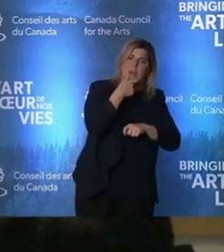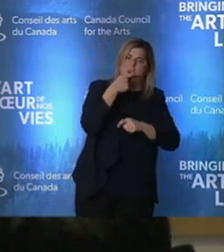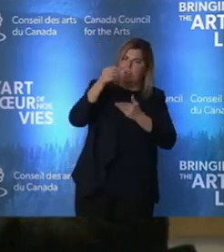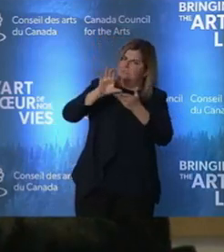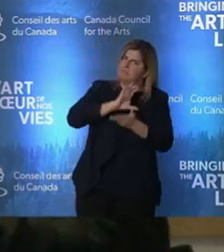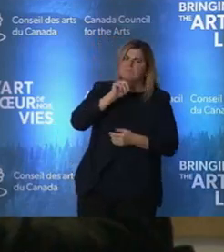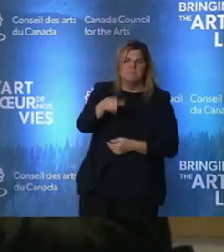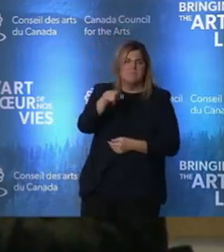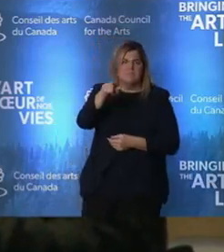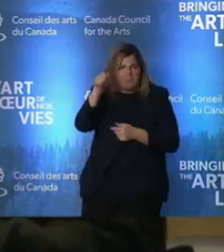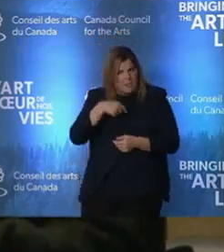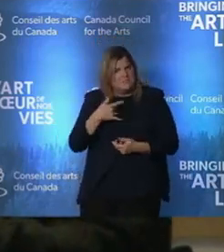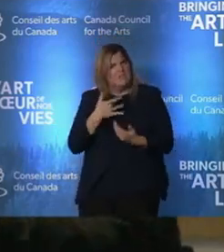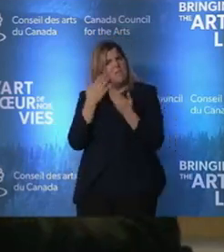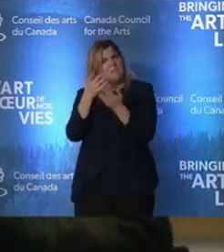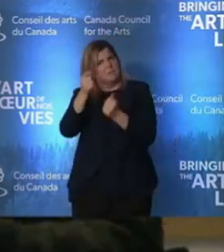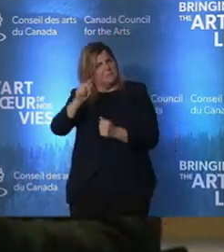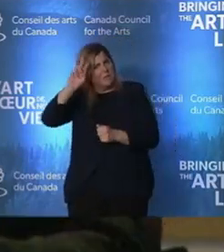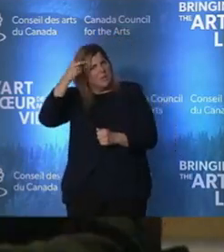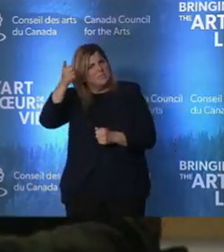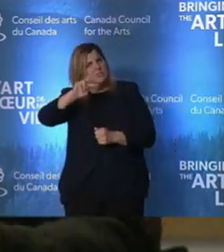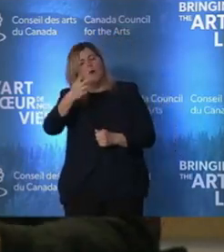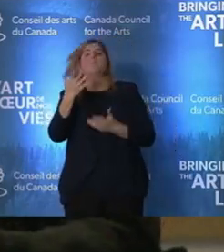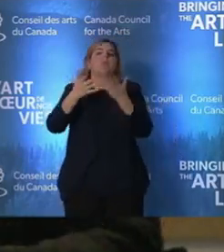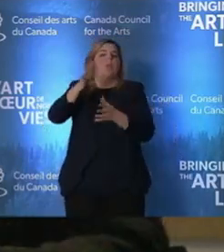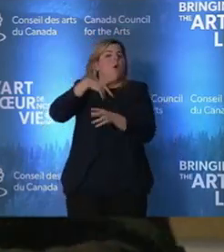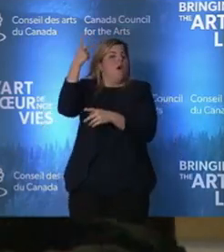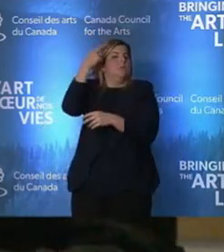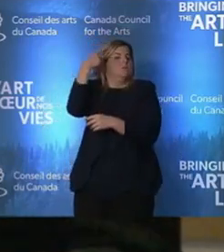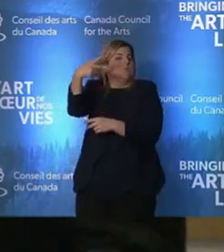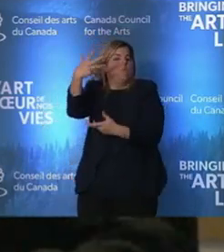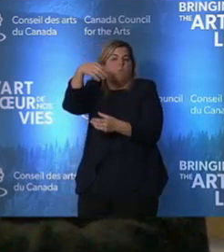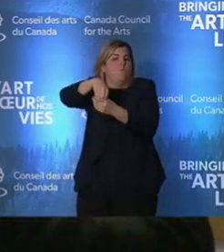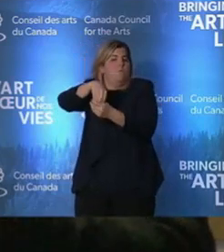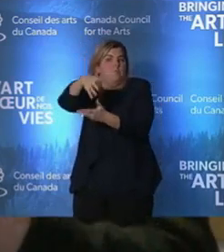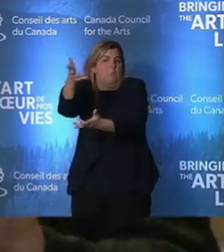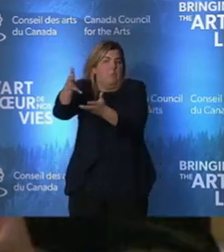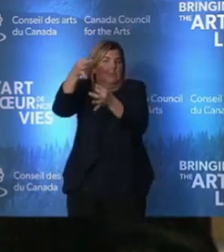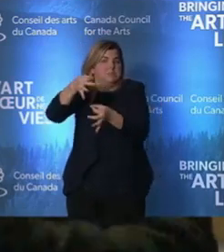If there is a reason, in a way it is ignoring the fact that there is,